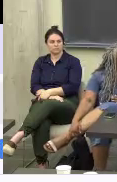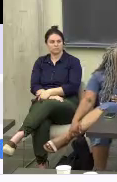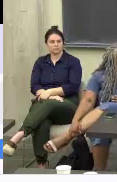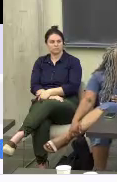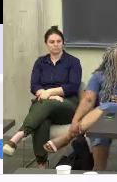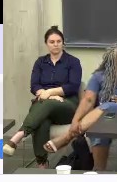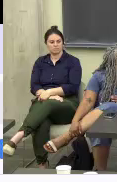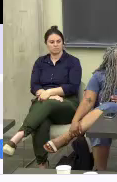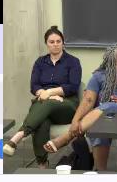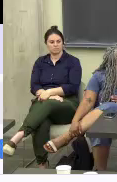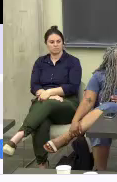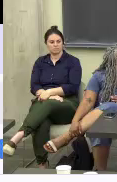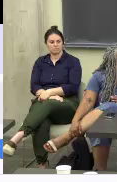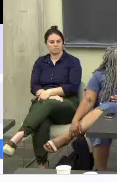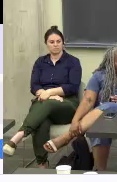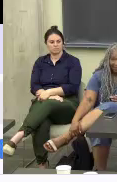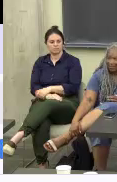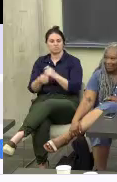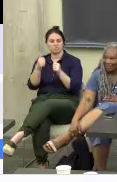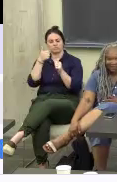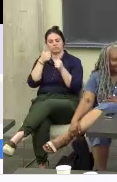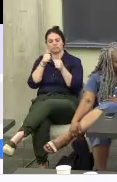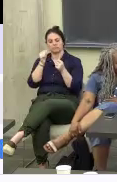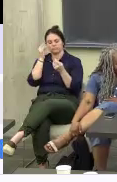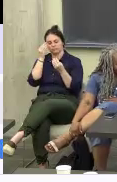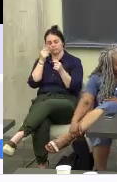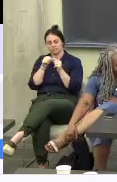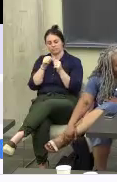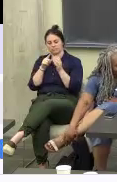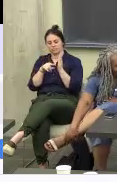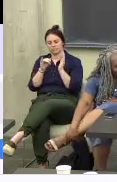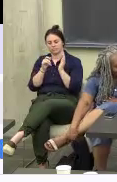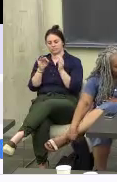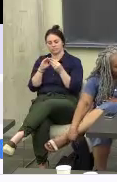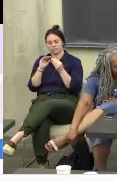that Jeff said, and I'm trying to remember now what it was that I wanted to comment on.